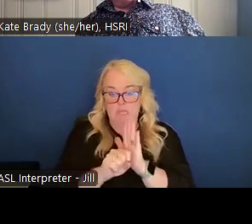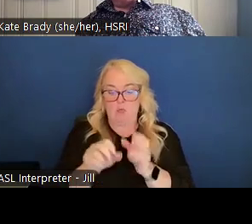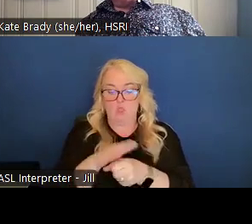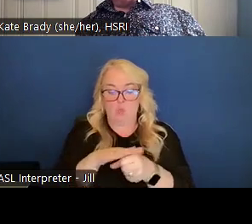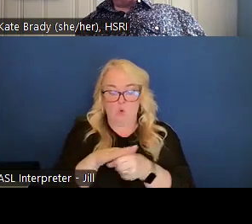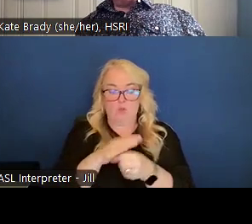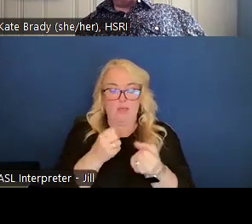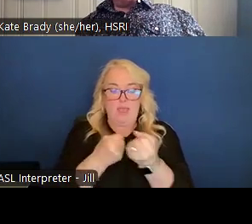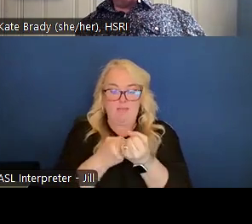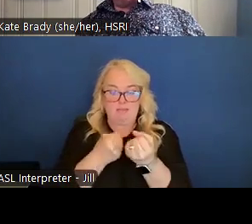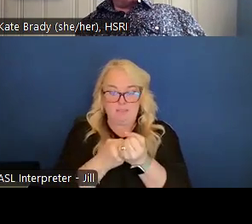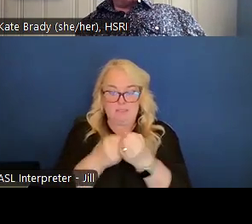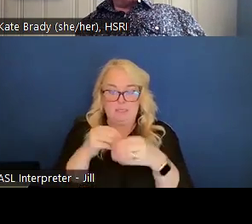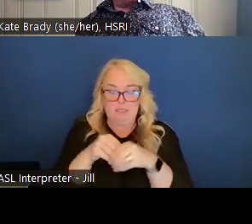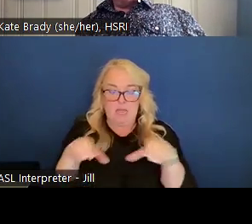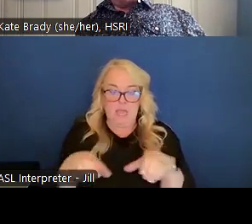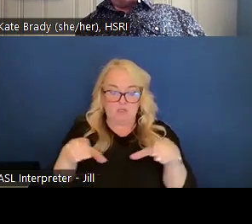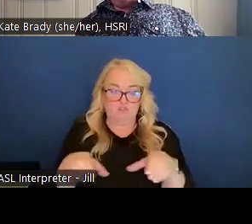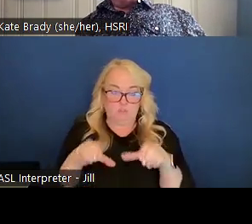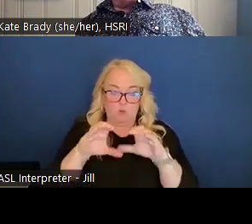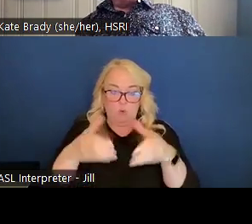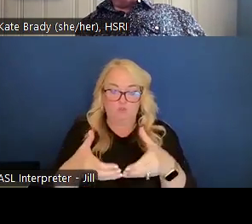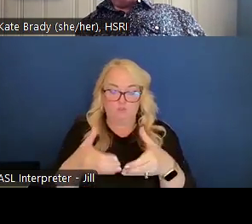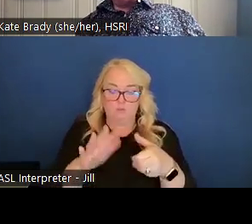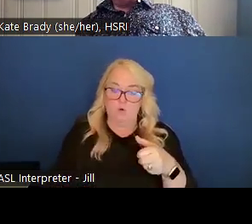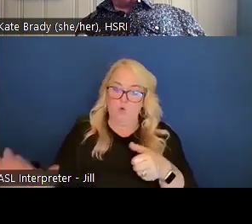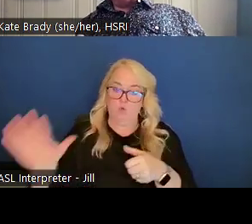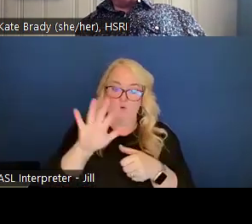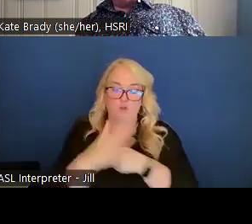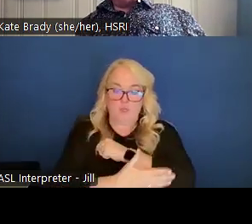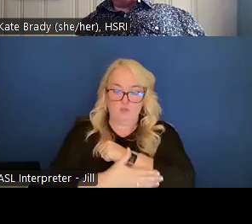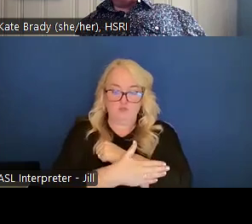Action Coalitions around the country. Our approaches to doing